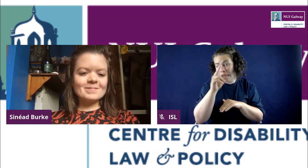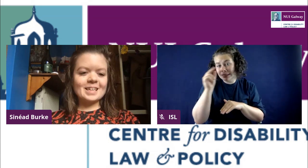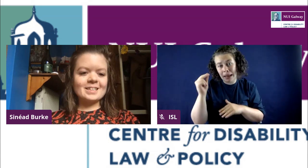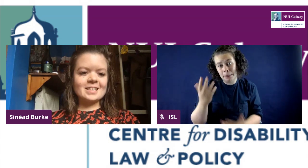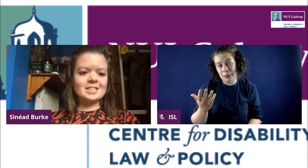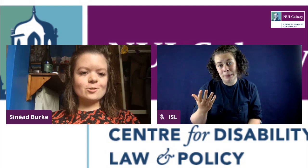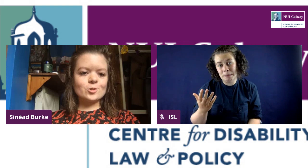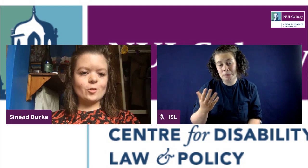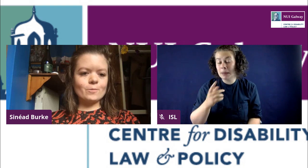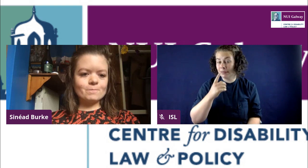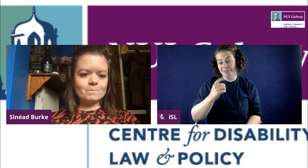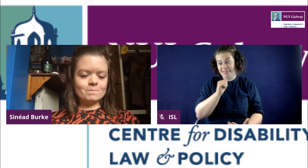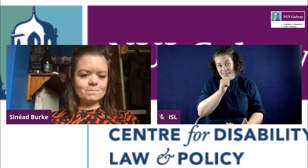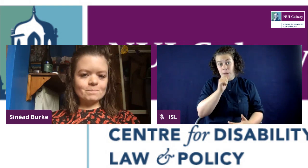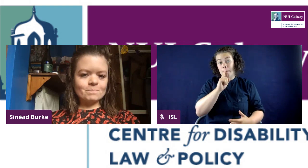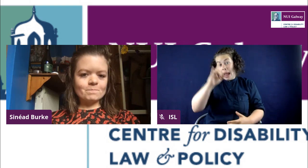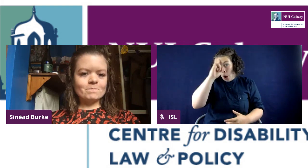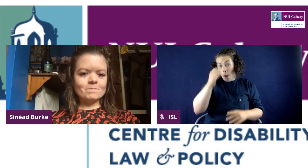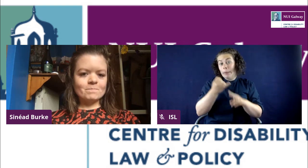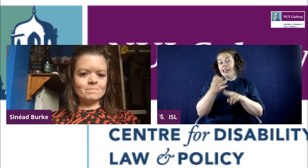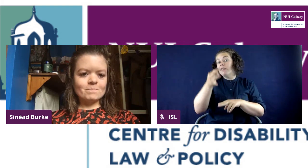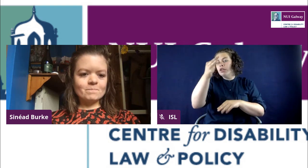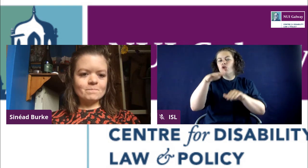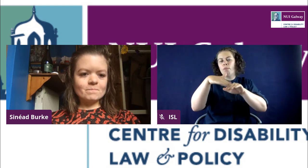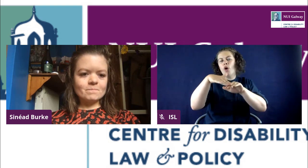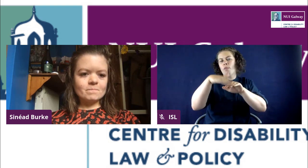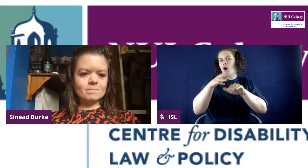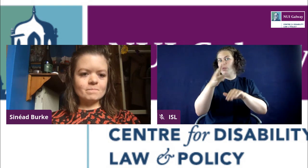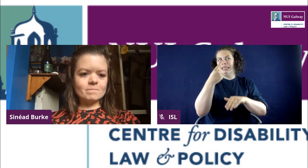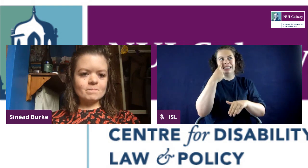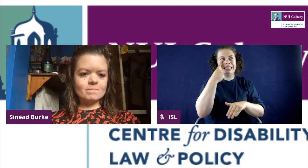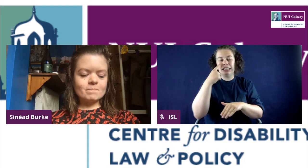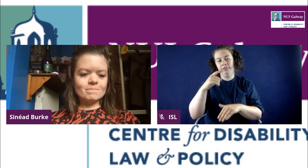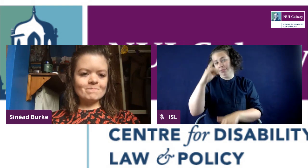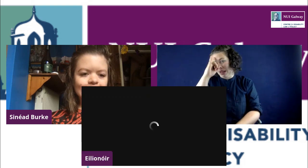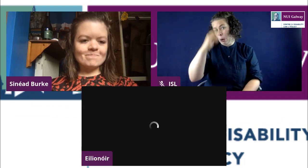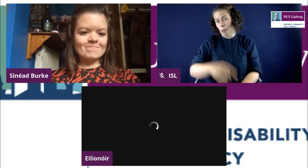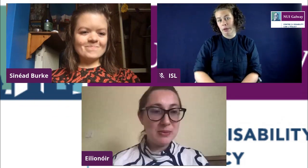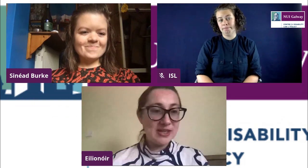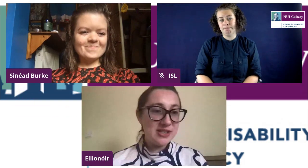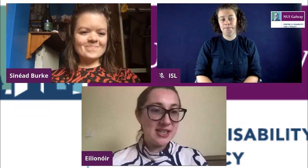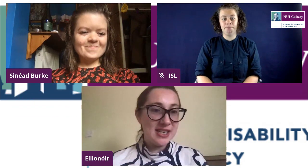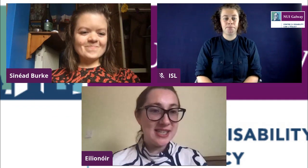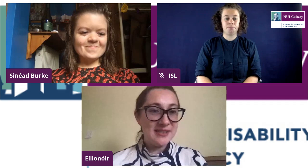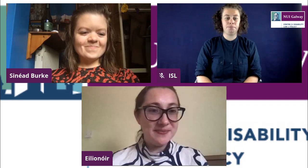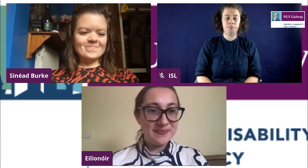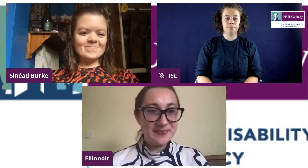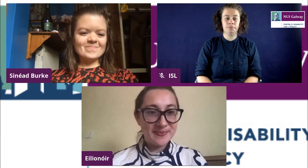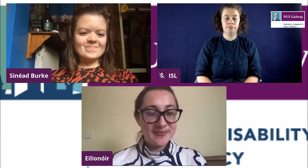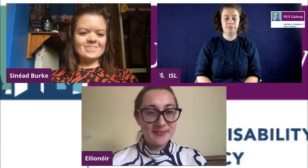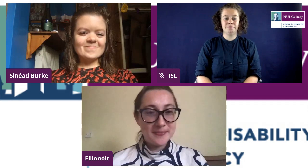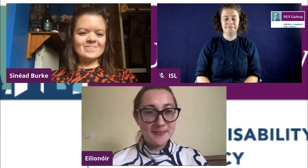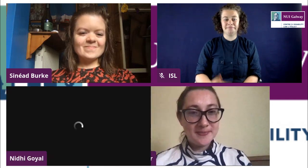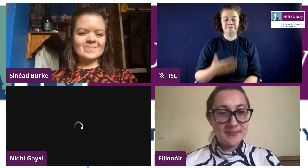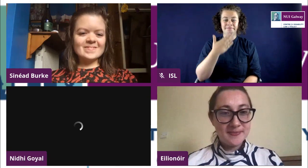But I have hope that it will continue to grow. Great. I have a question to needy quail.